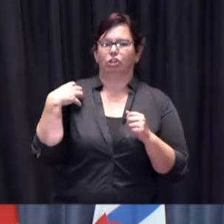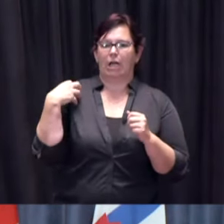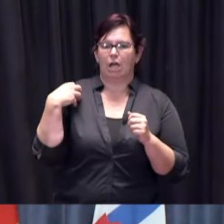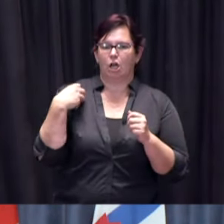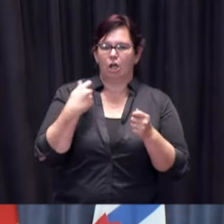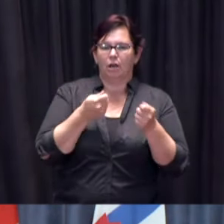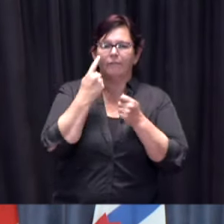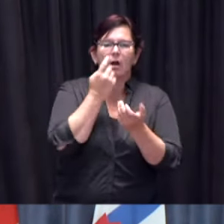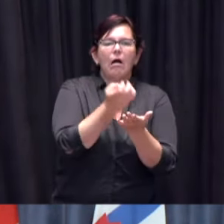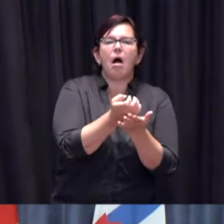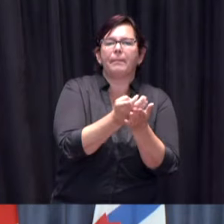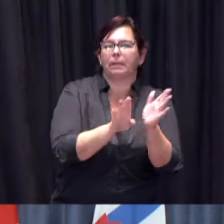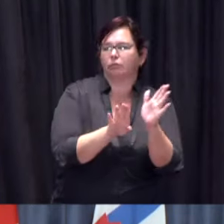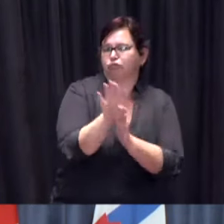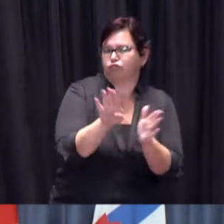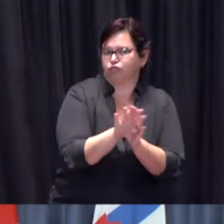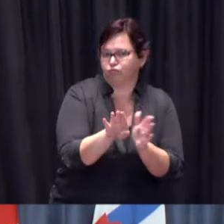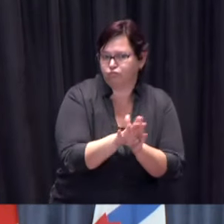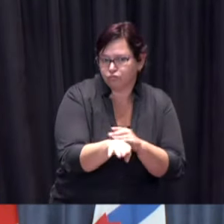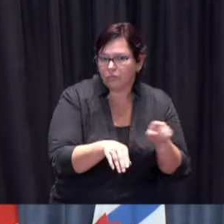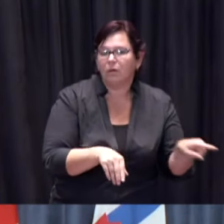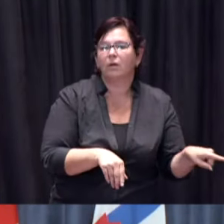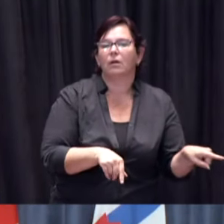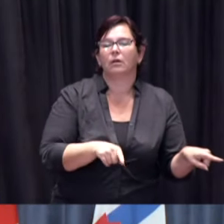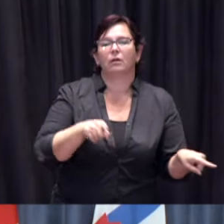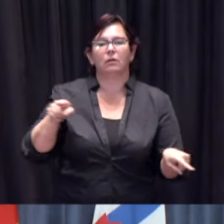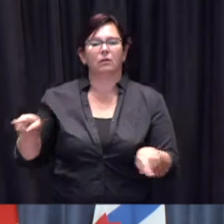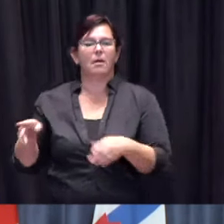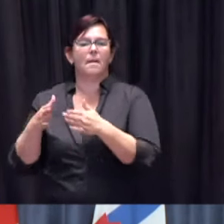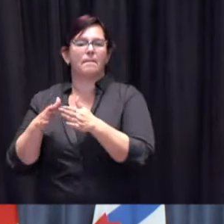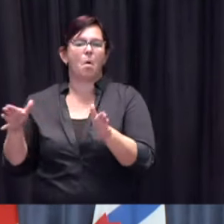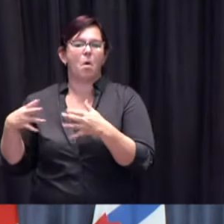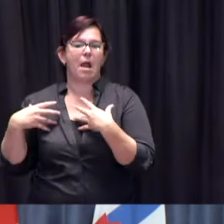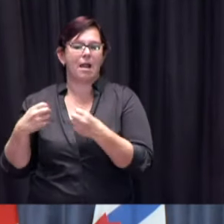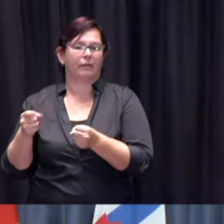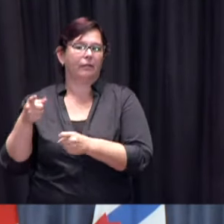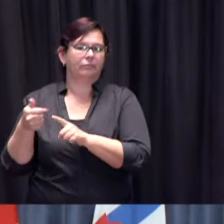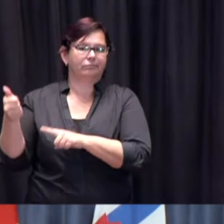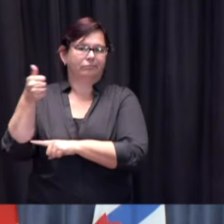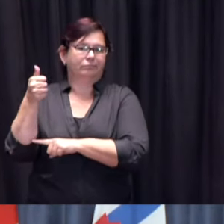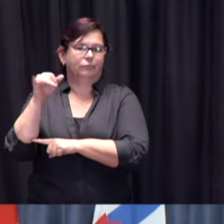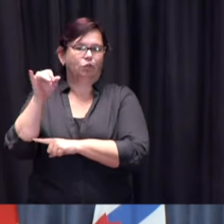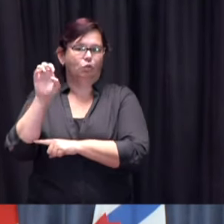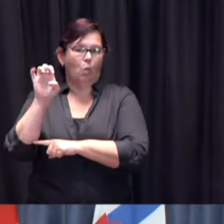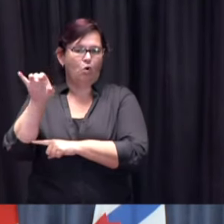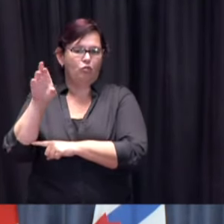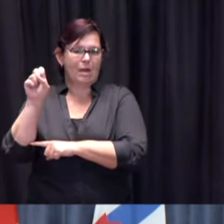board of health Counsellor Joe Cressy again where we've relied on the expert advice of some of the people that he works with